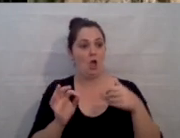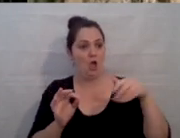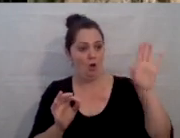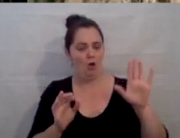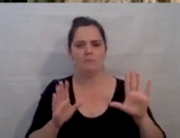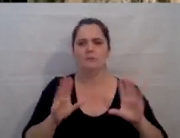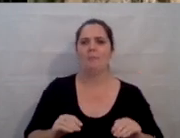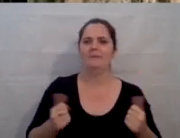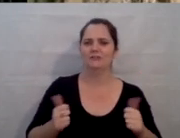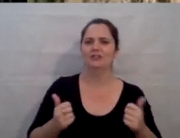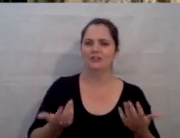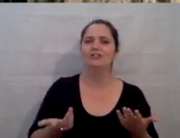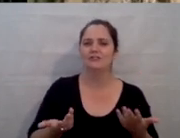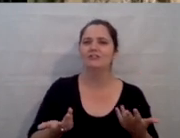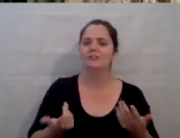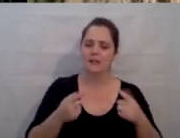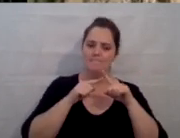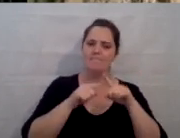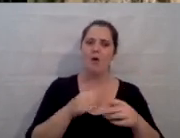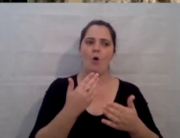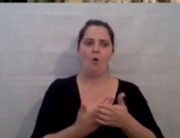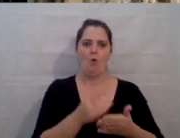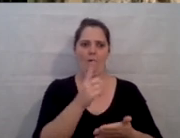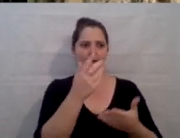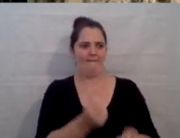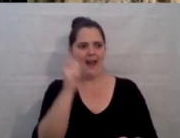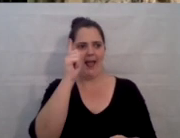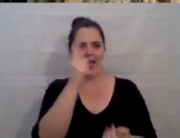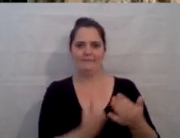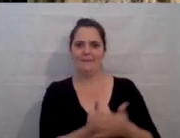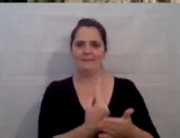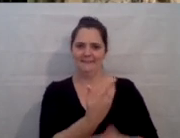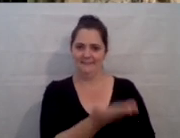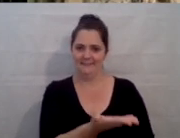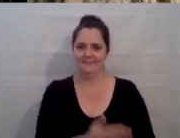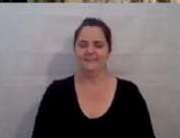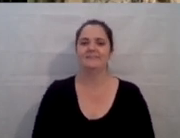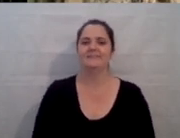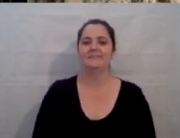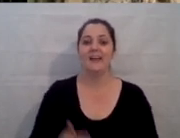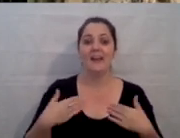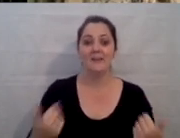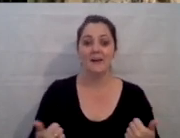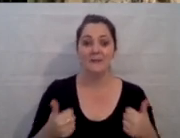It's a much more event driven way or theatrical way of looking at life drawing. Alright how are you all doing?